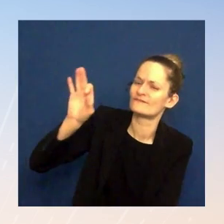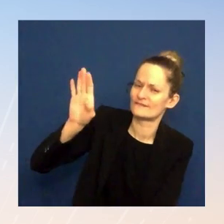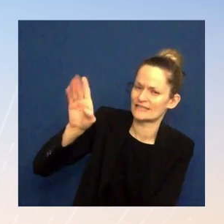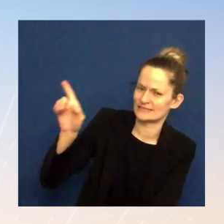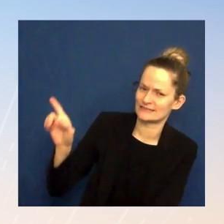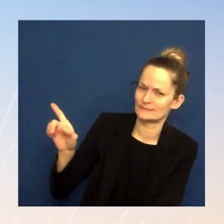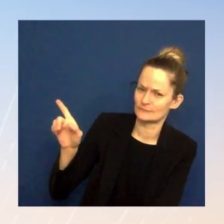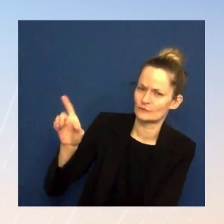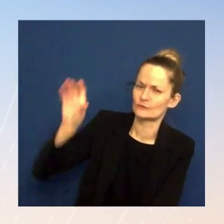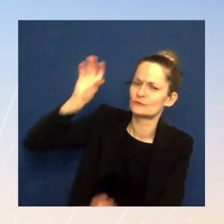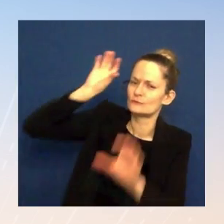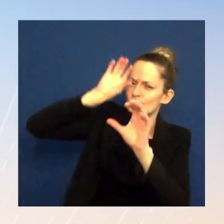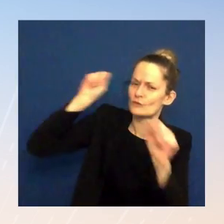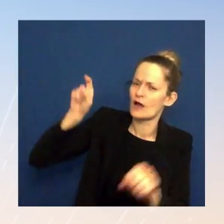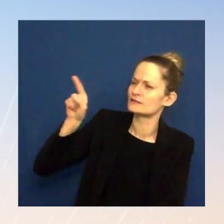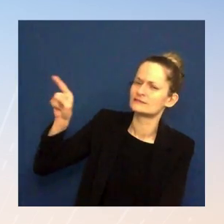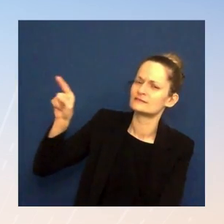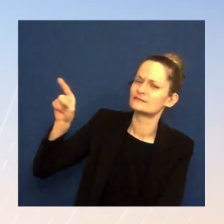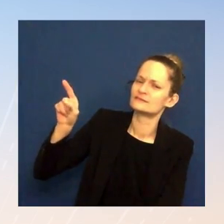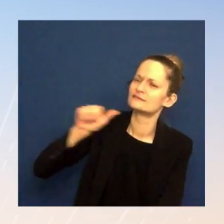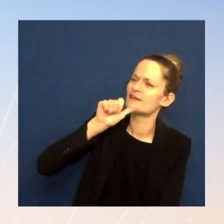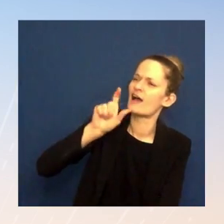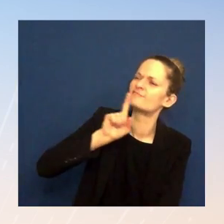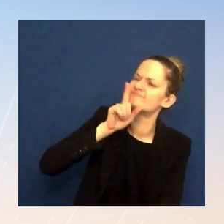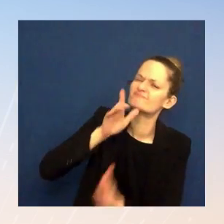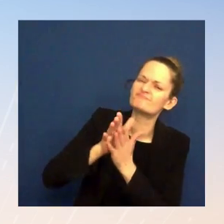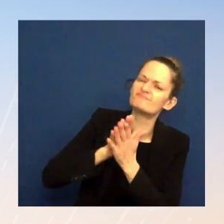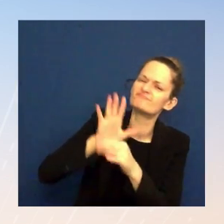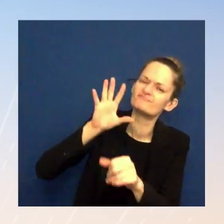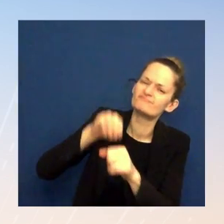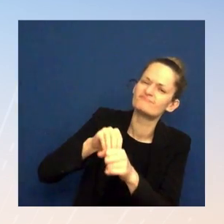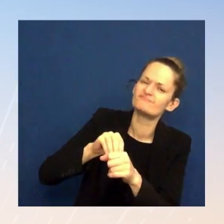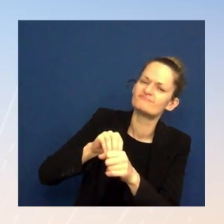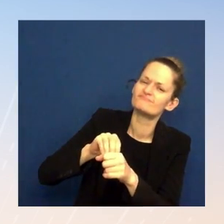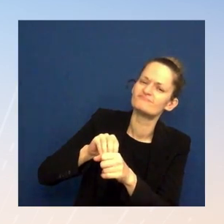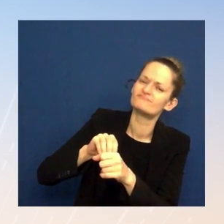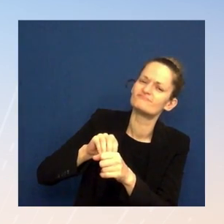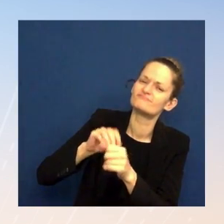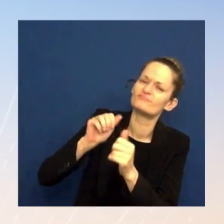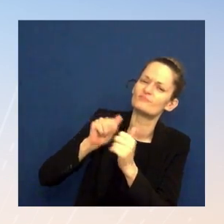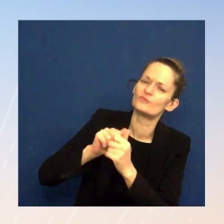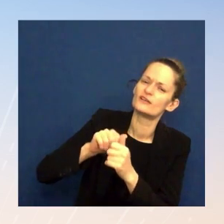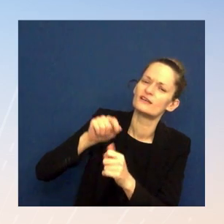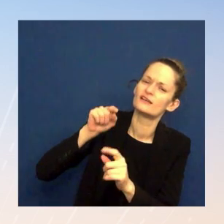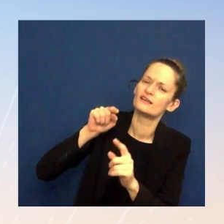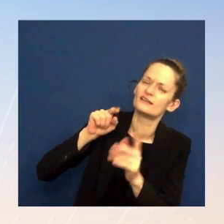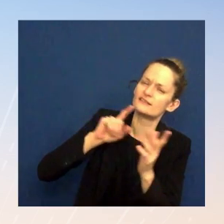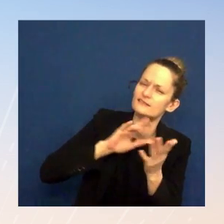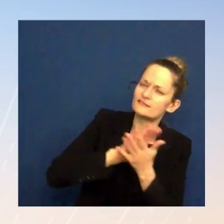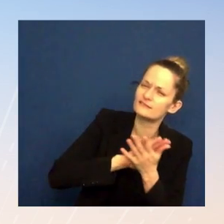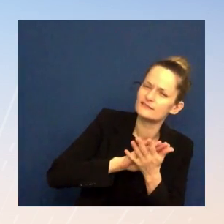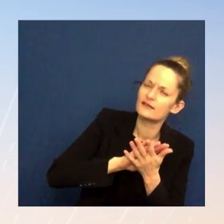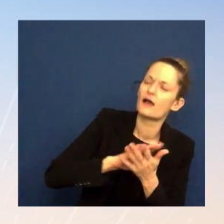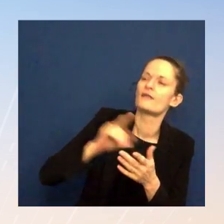that we've seen from these leaked documents, the hearings that have happened in Congress. I'm wondering if we can expect to hear from the President directly on that soon